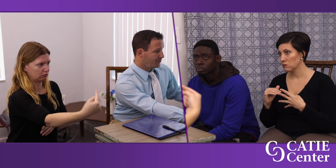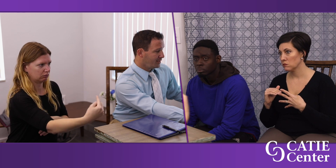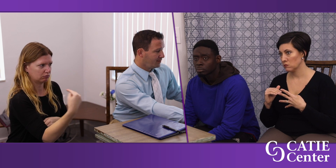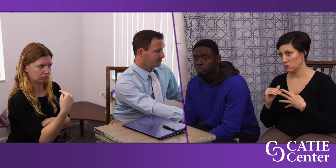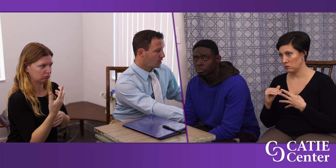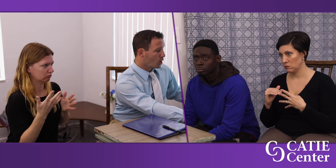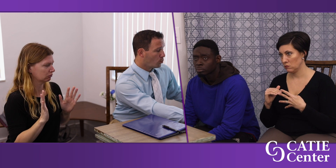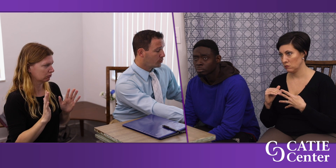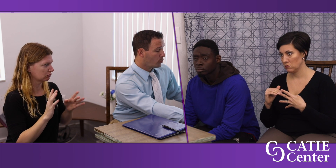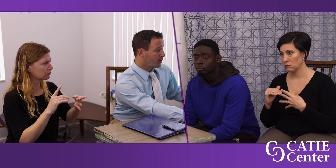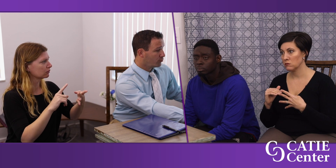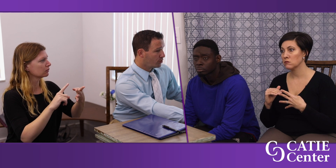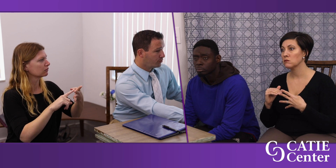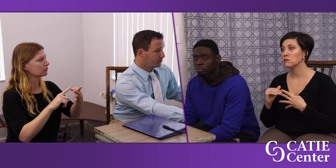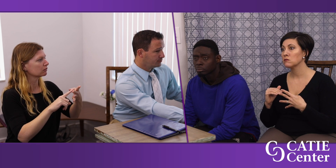B) a one-way road